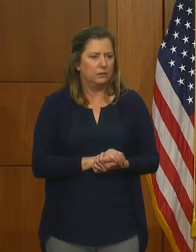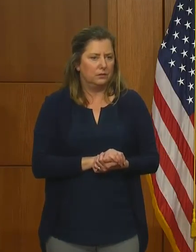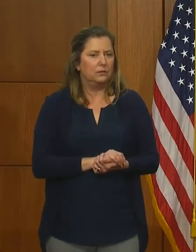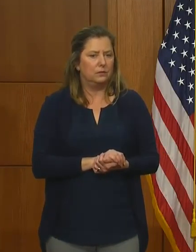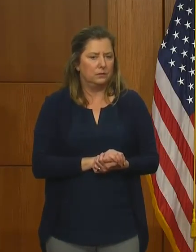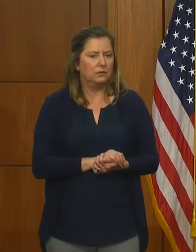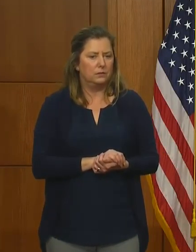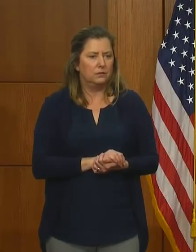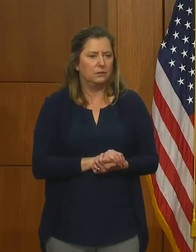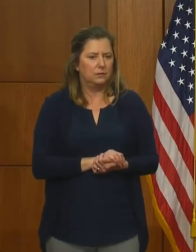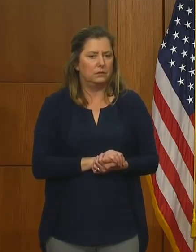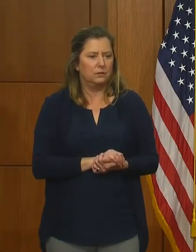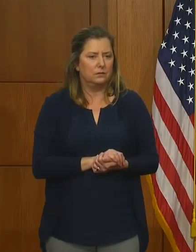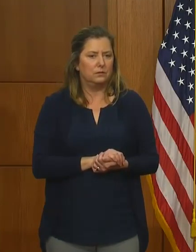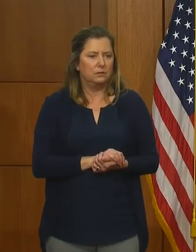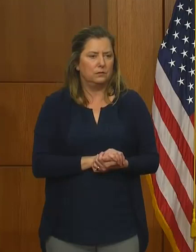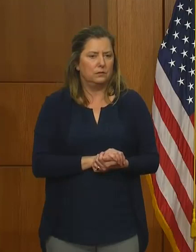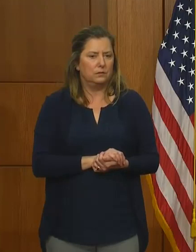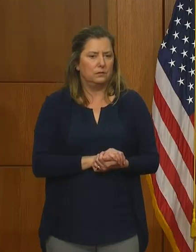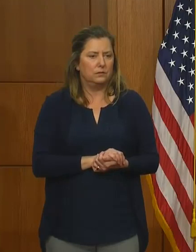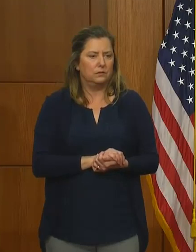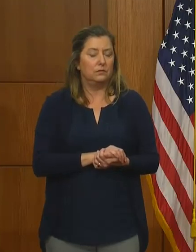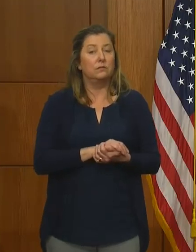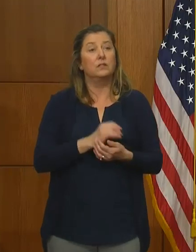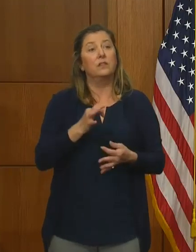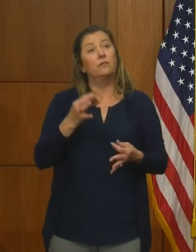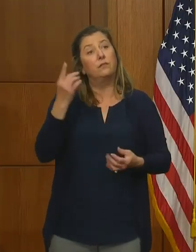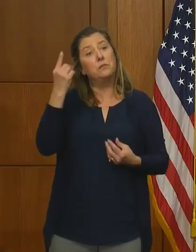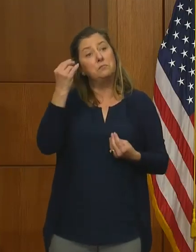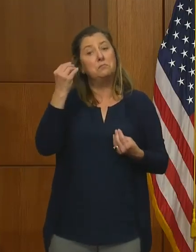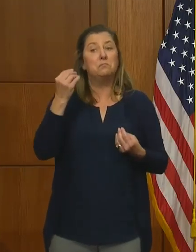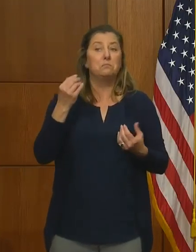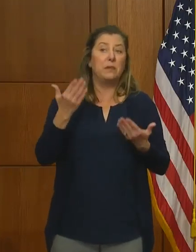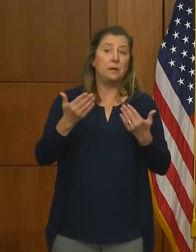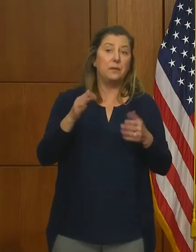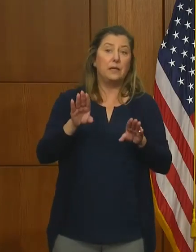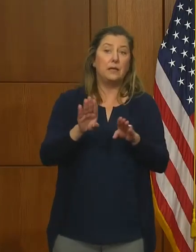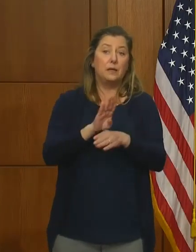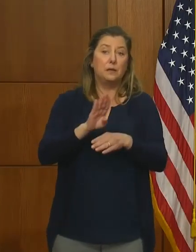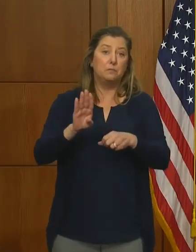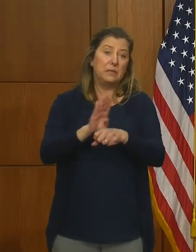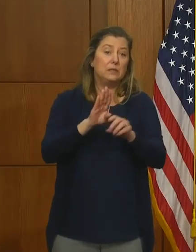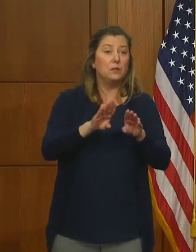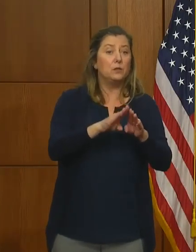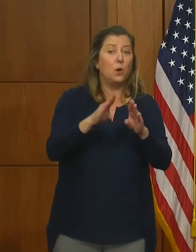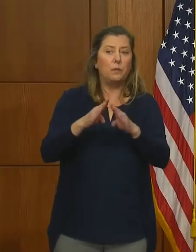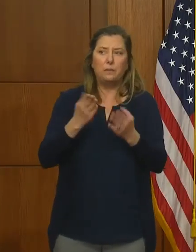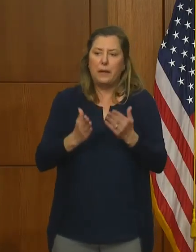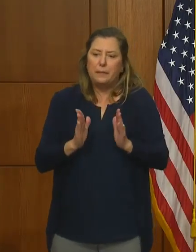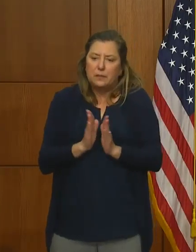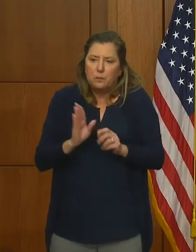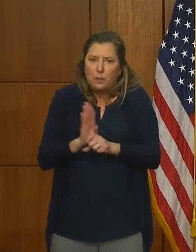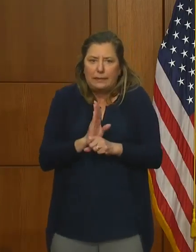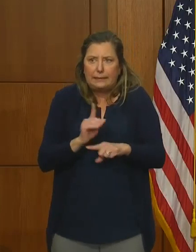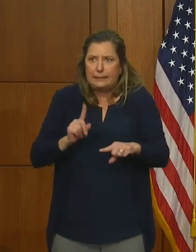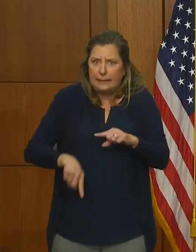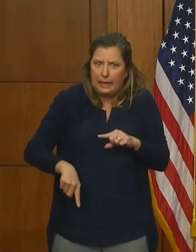CONSIDER REOPENING THE WOMAN THANKS RALPH NORTHAM THE THIRD